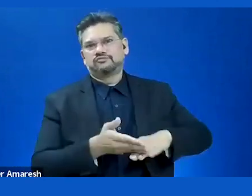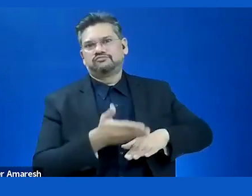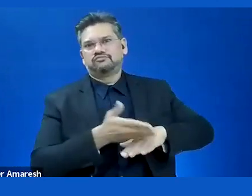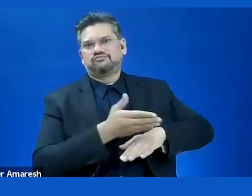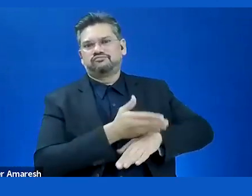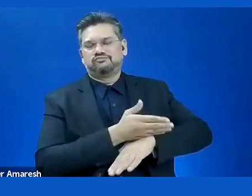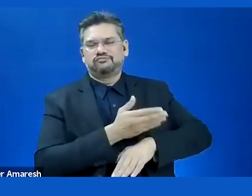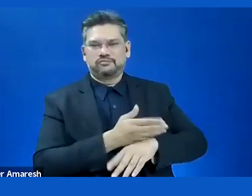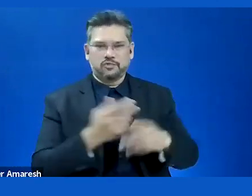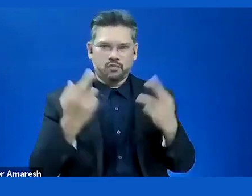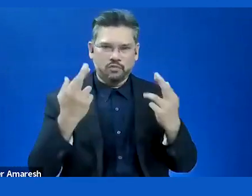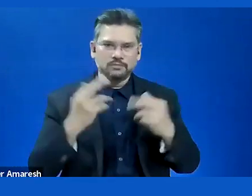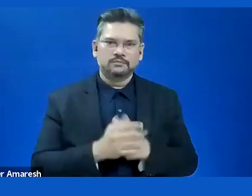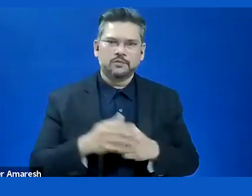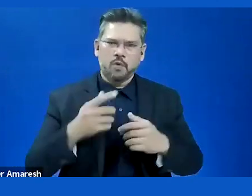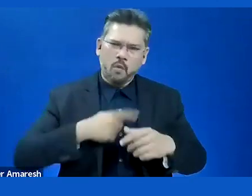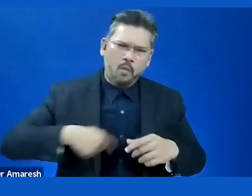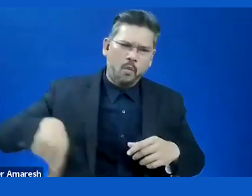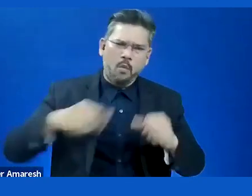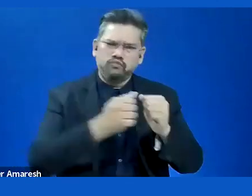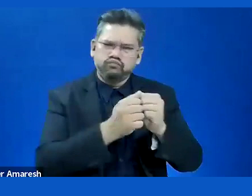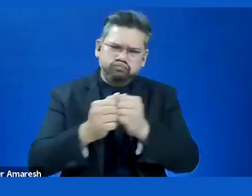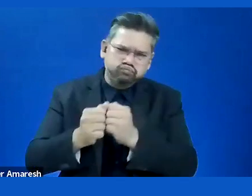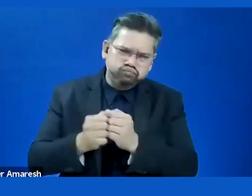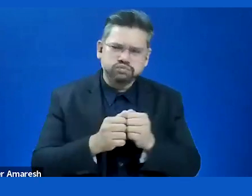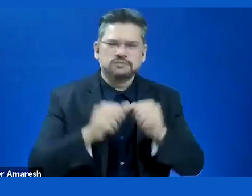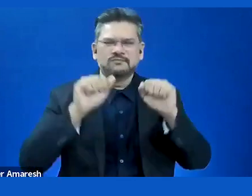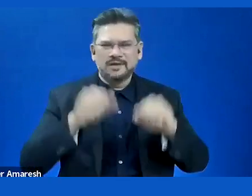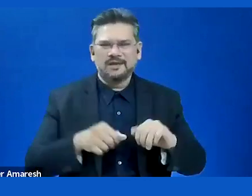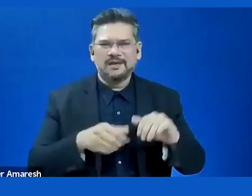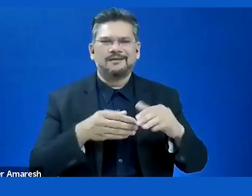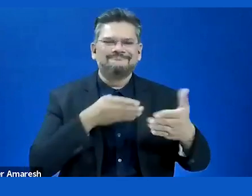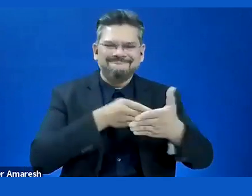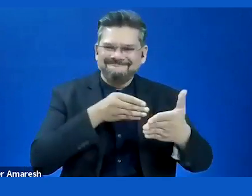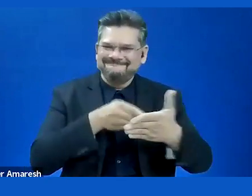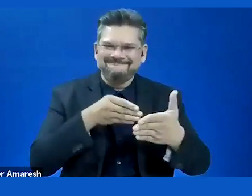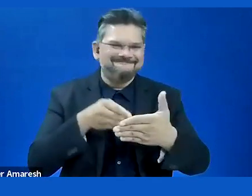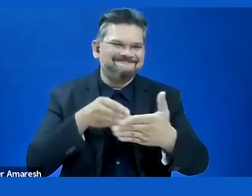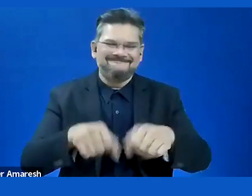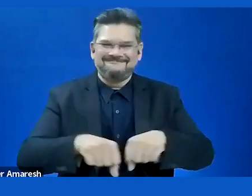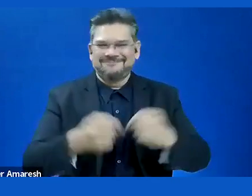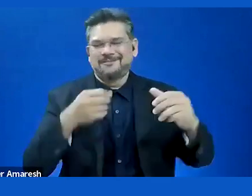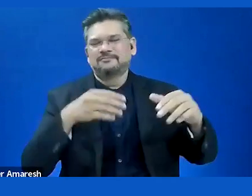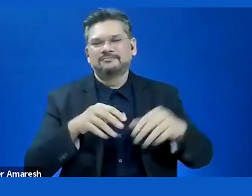down barriers and create a more inclusive and accessible Europe. I wish us all a protective